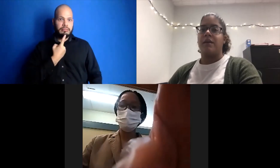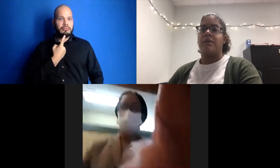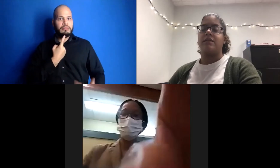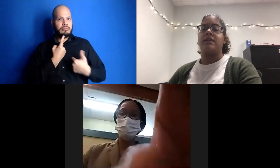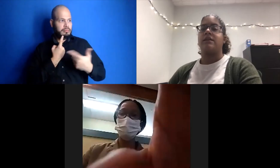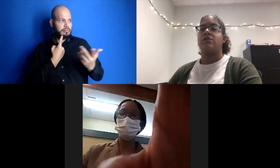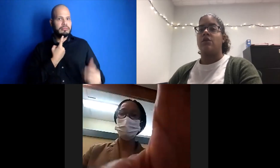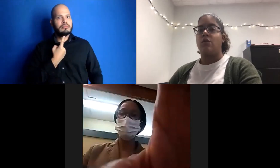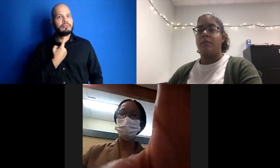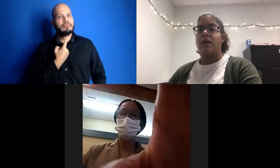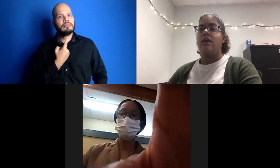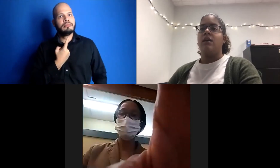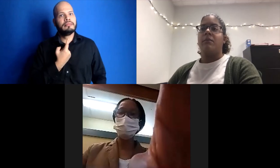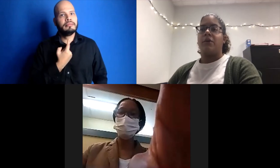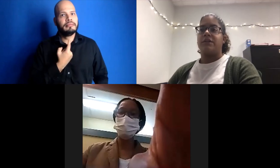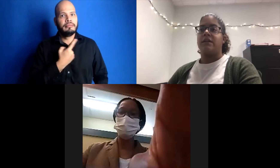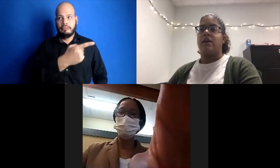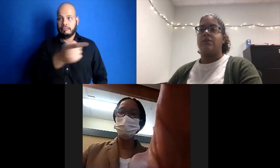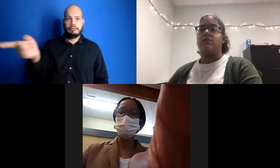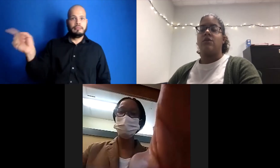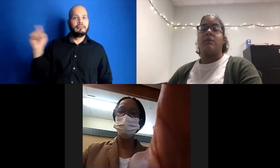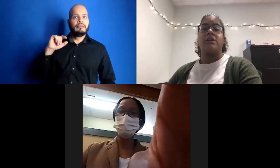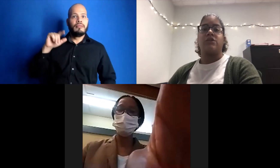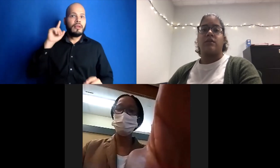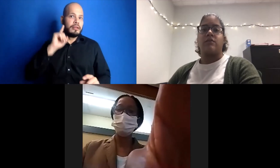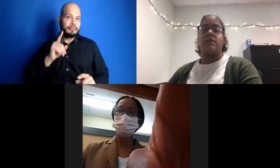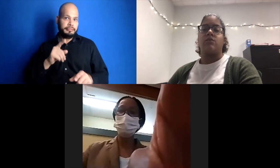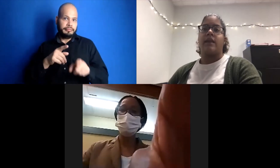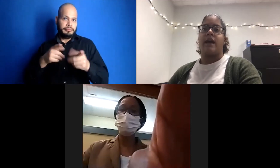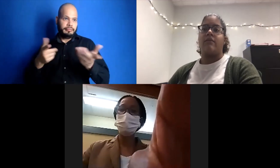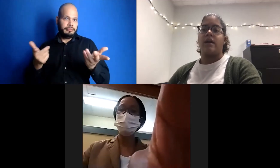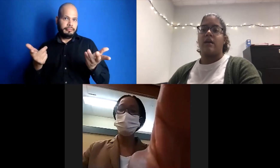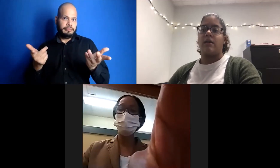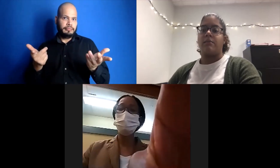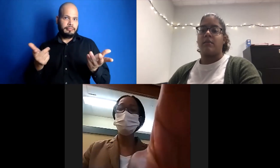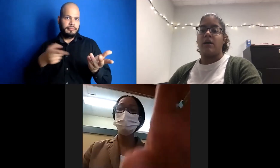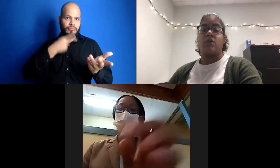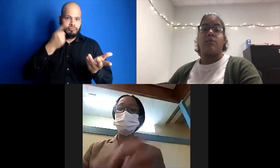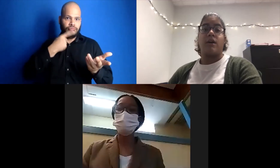because he got to know me personally also knowing my struggles with having um auditory processing